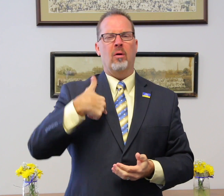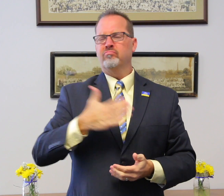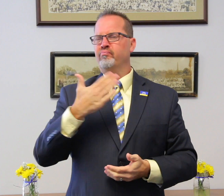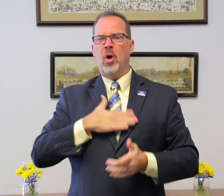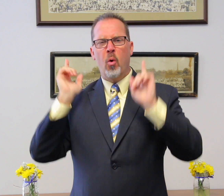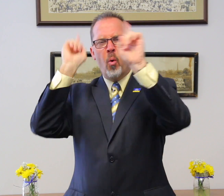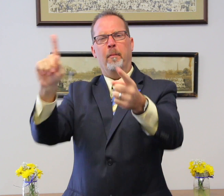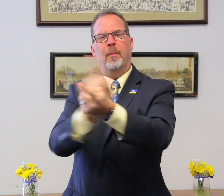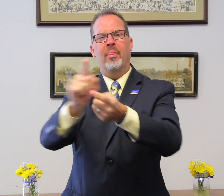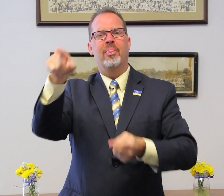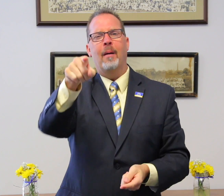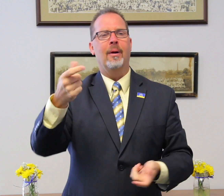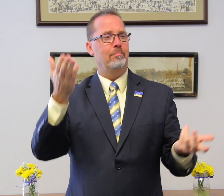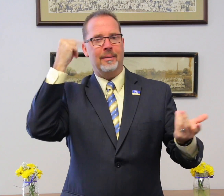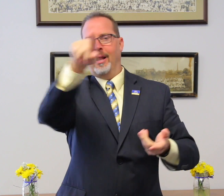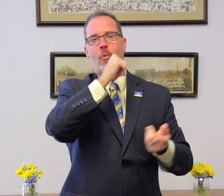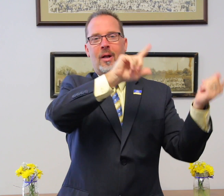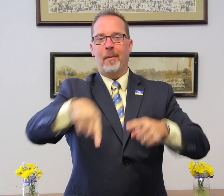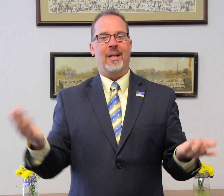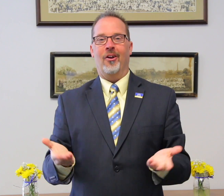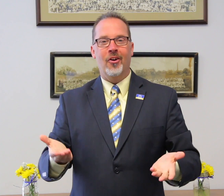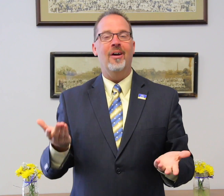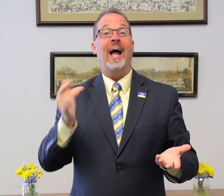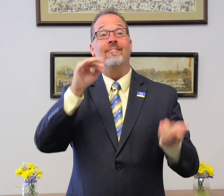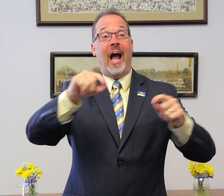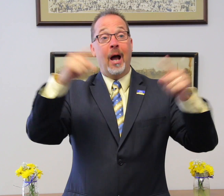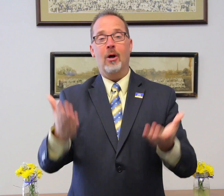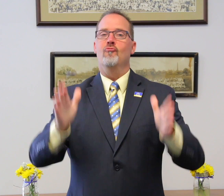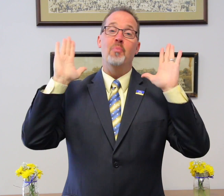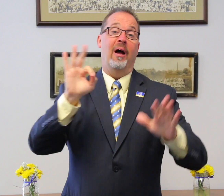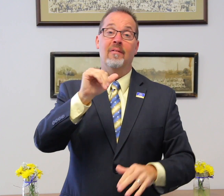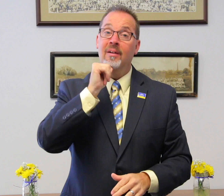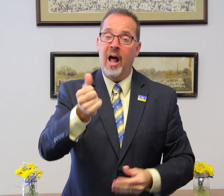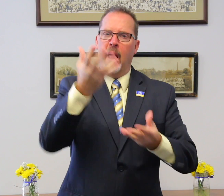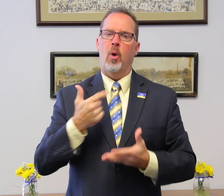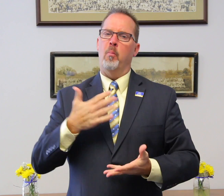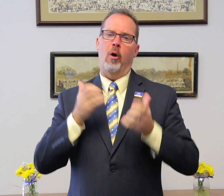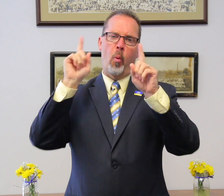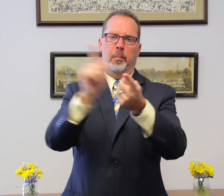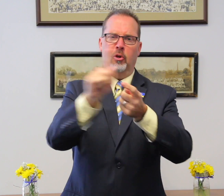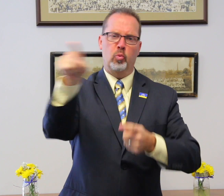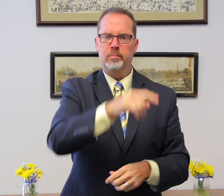about those events if possible so that I can come out and show my support. Whether they are on campus, or not, if you let me know then I look forward to the opportunity